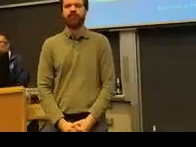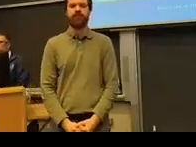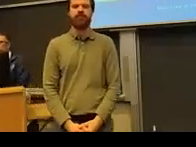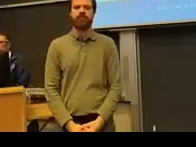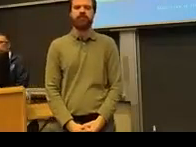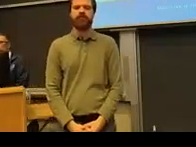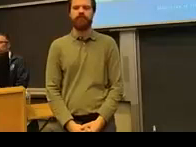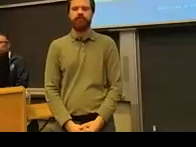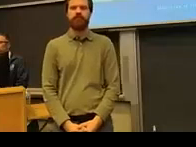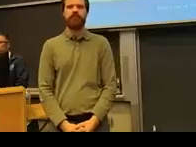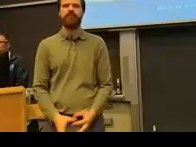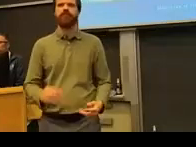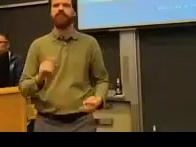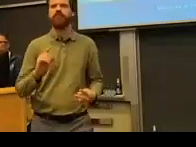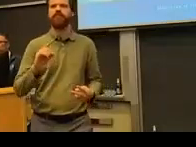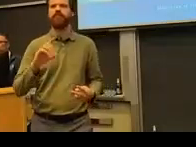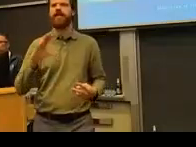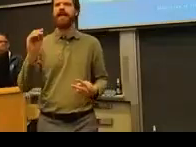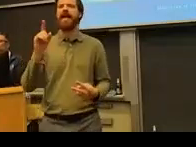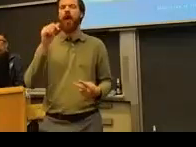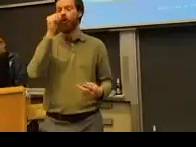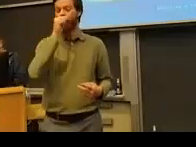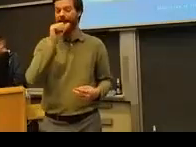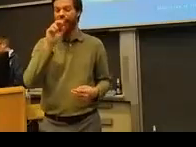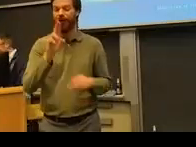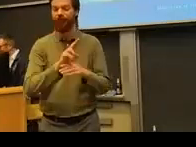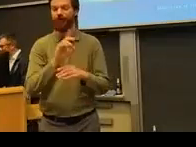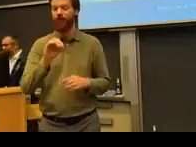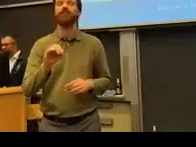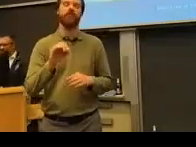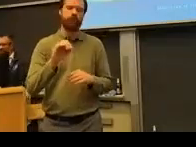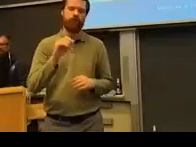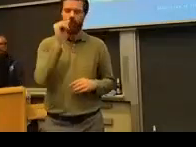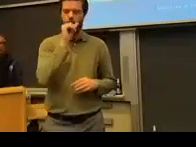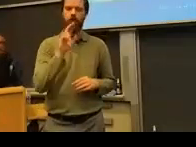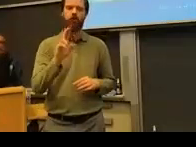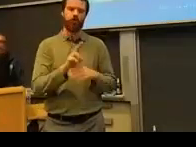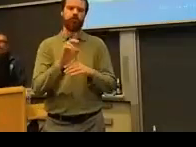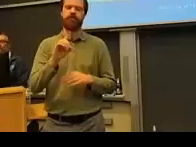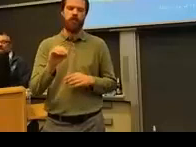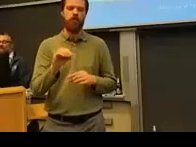I think there was a second part of your question oh right um cocainia disorder uh all I have to